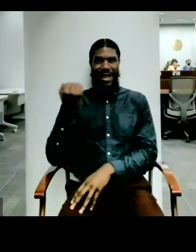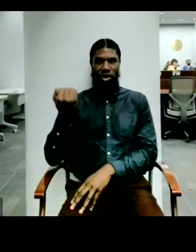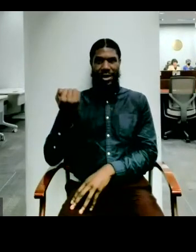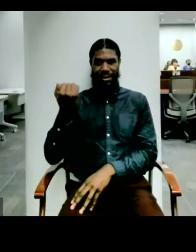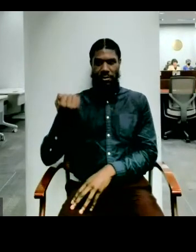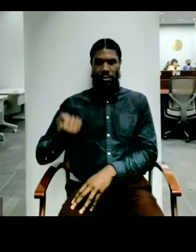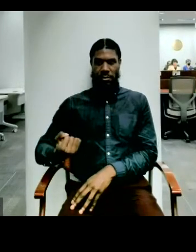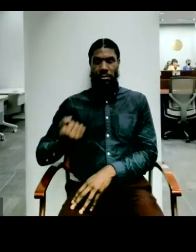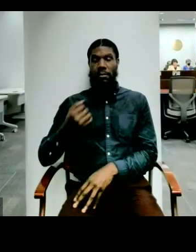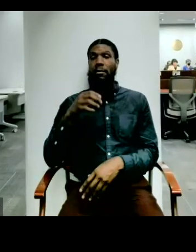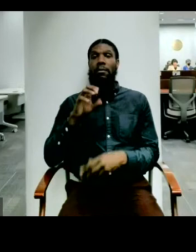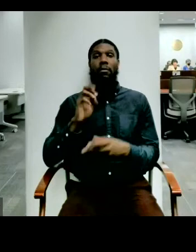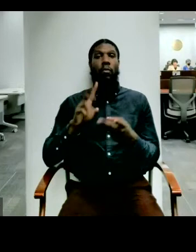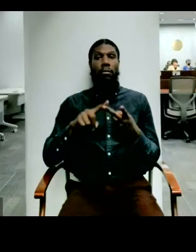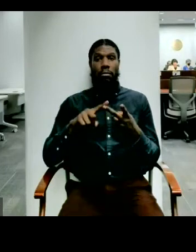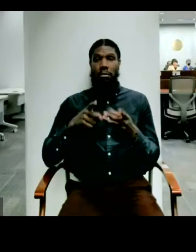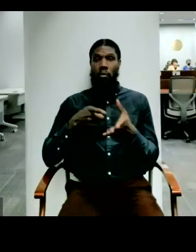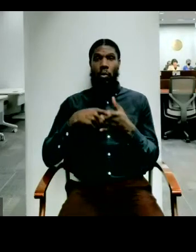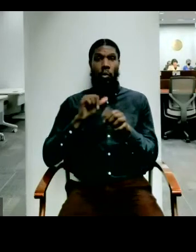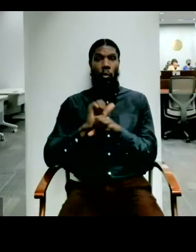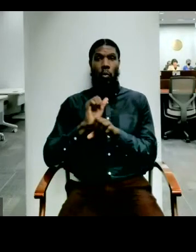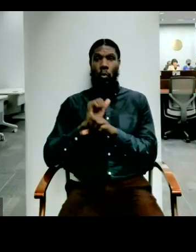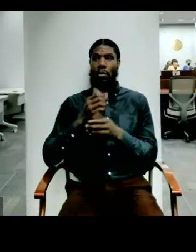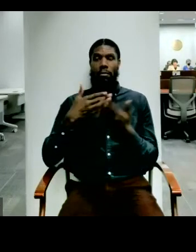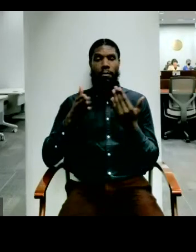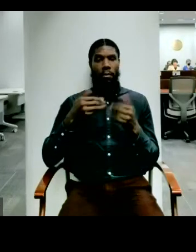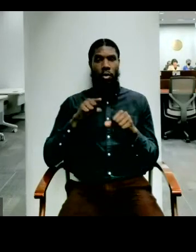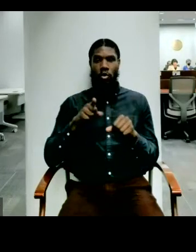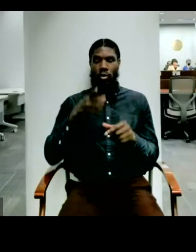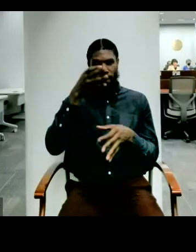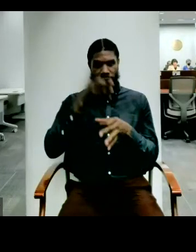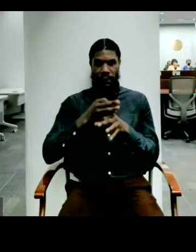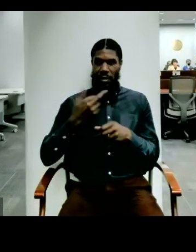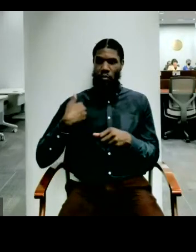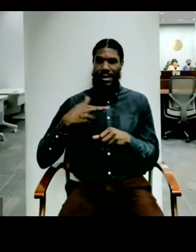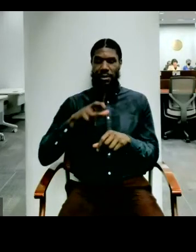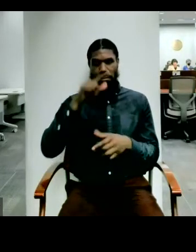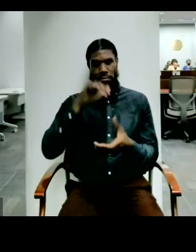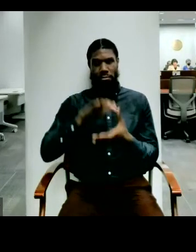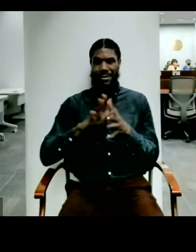even if you have a faith um obligation that would conflict with the work hours.